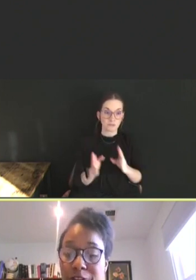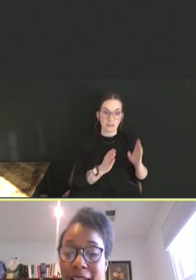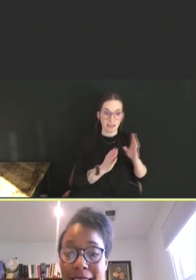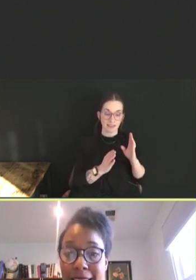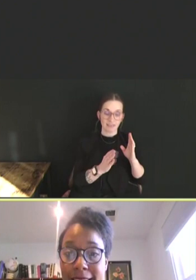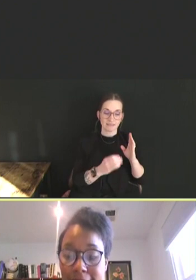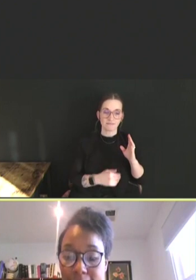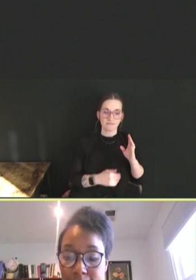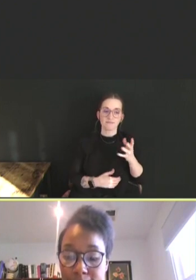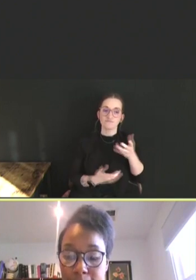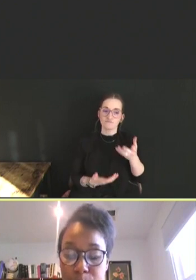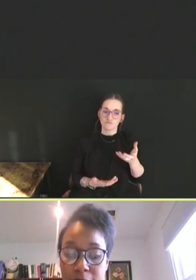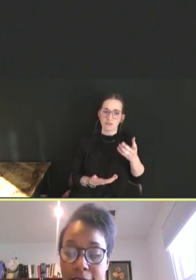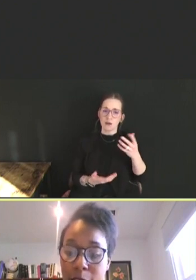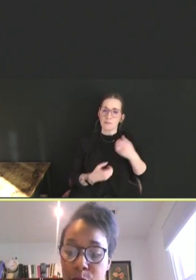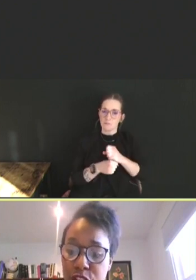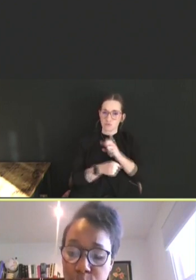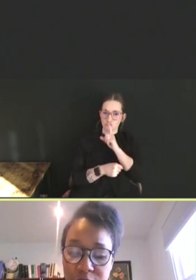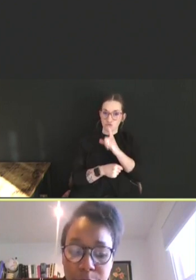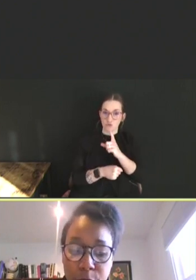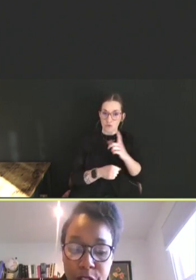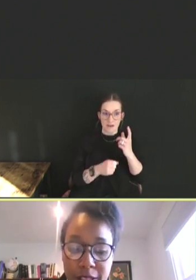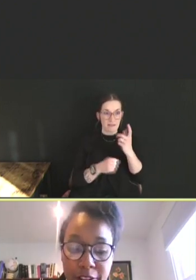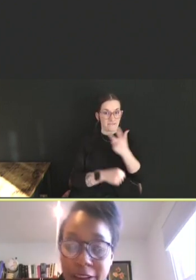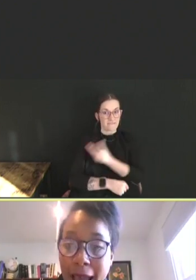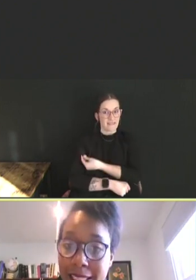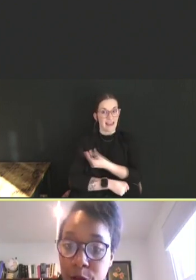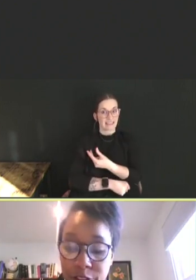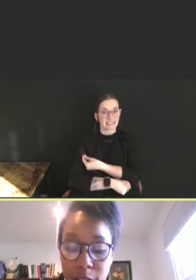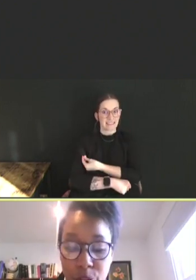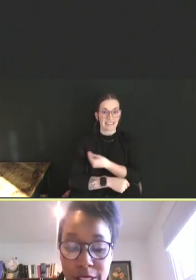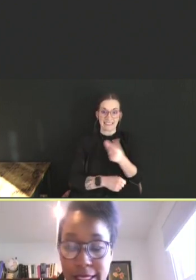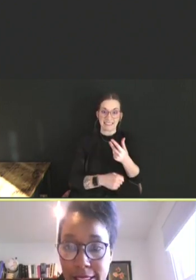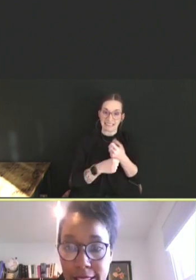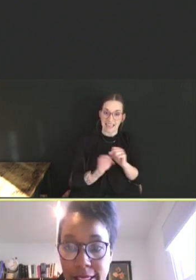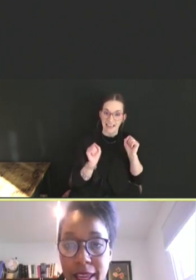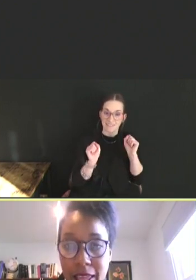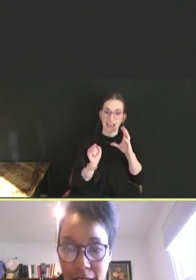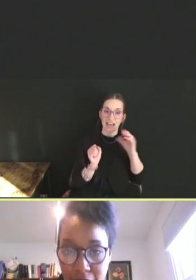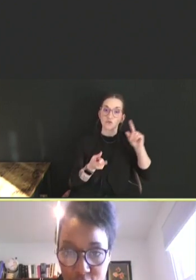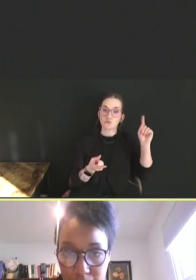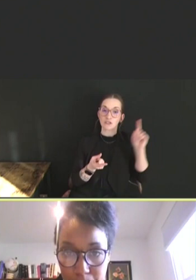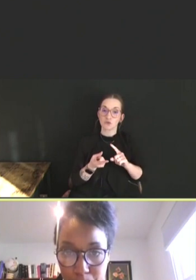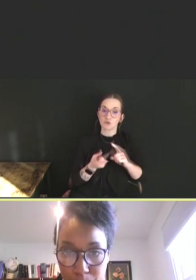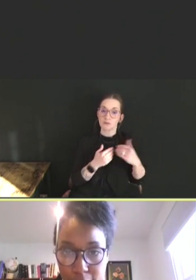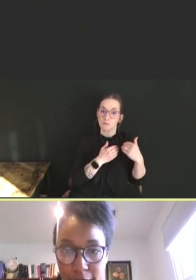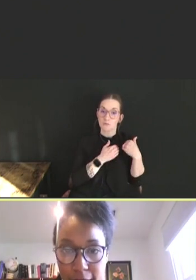vaccine safety and reduce the burden of vaccine preventable diseases in the nation.